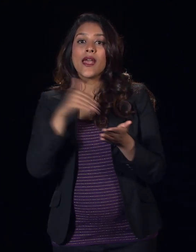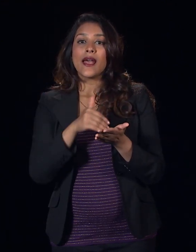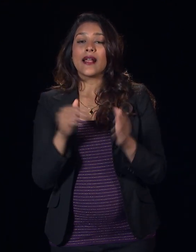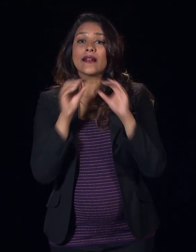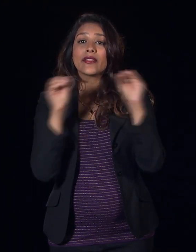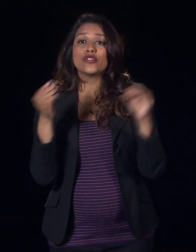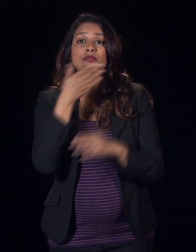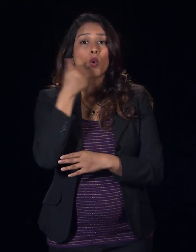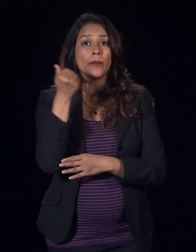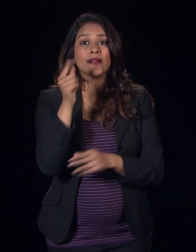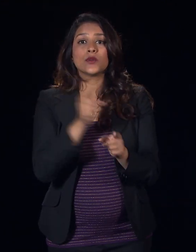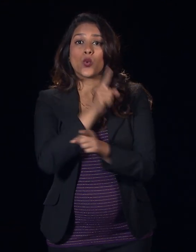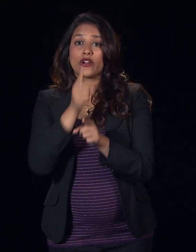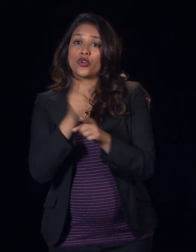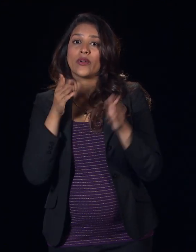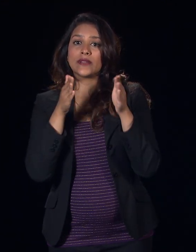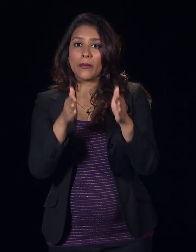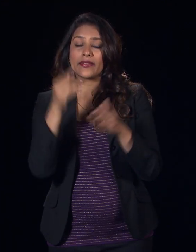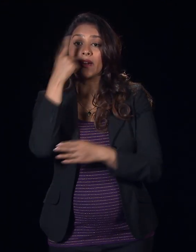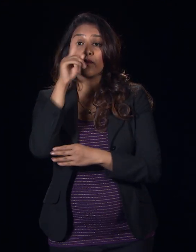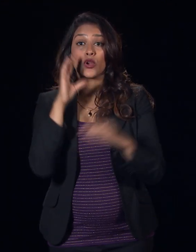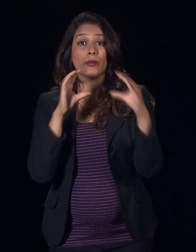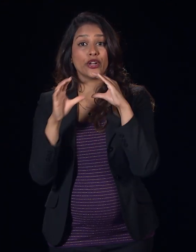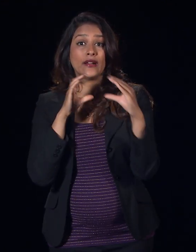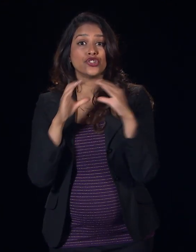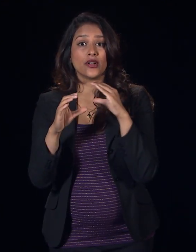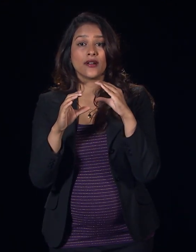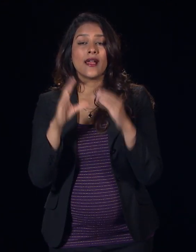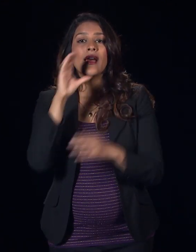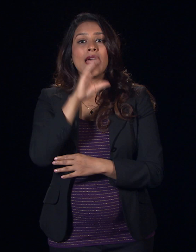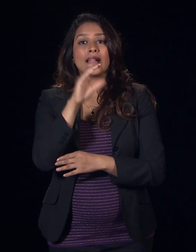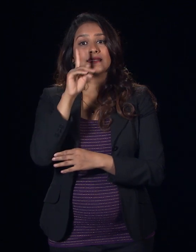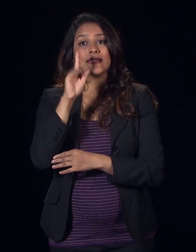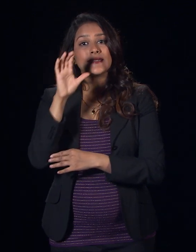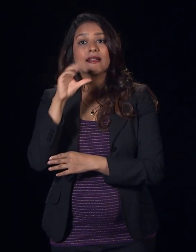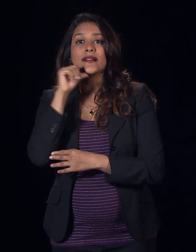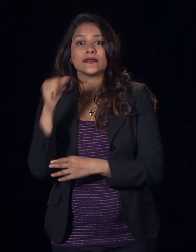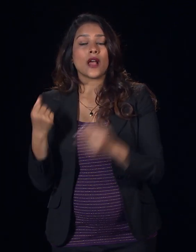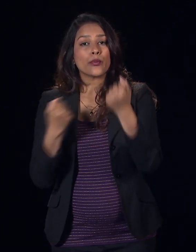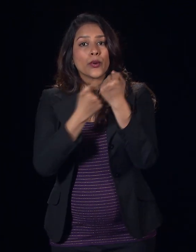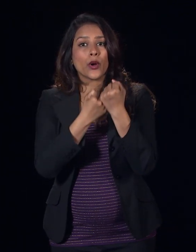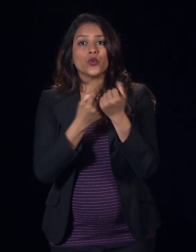Again, there is no best or correct method for communication, and the CDC does not promote